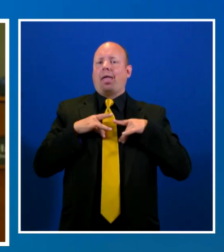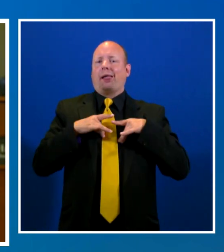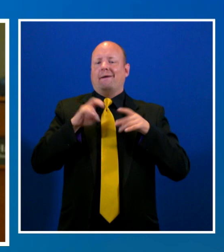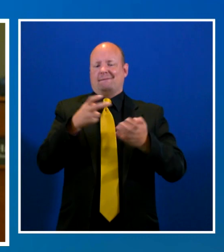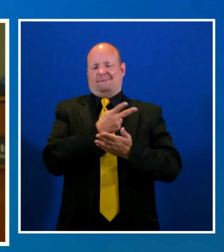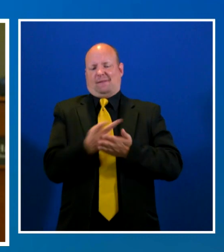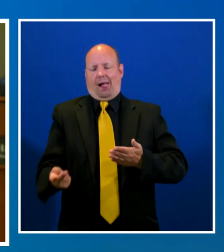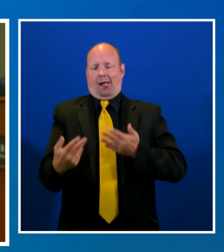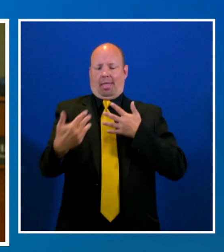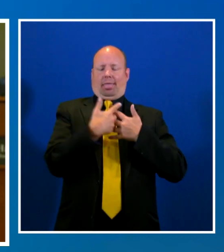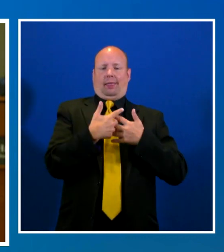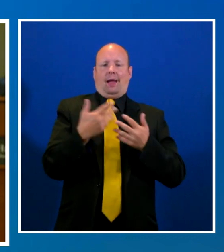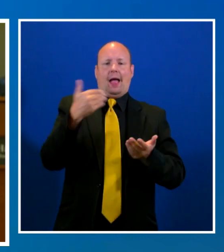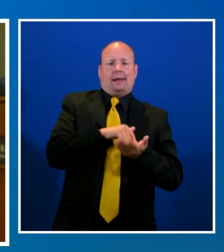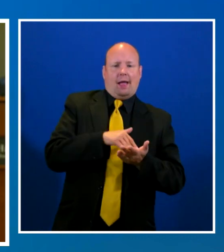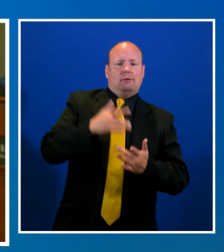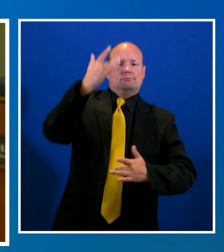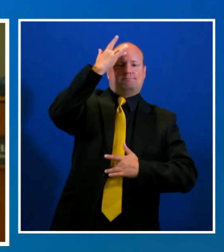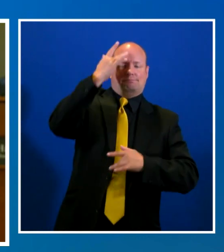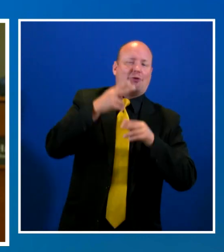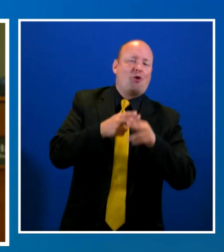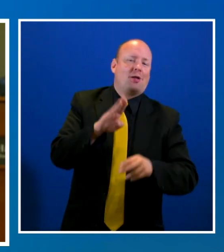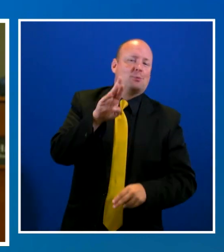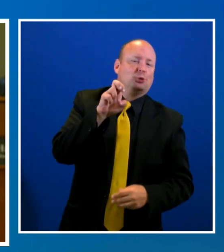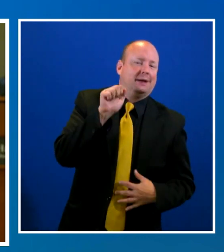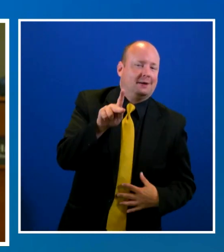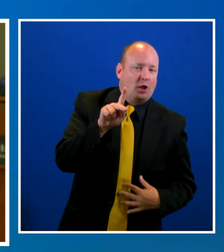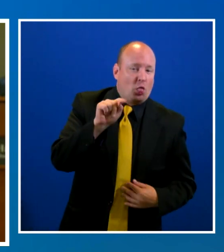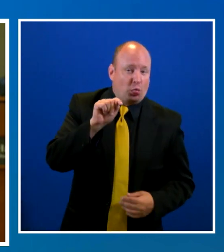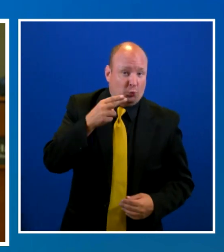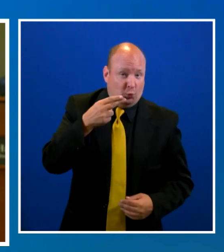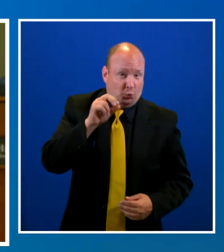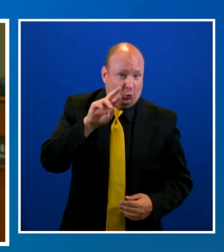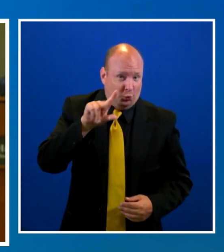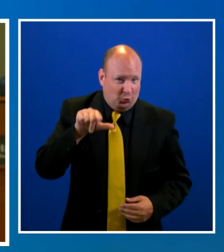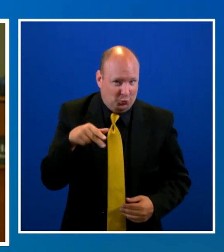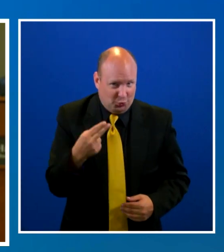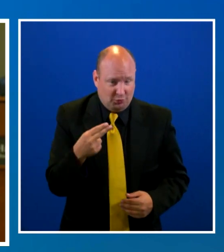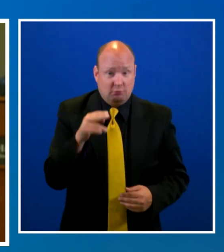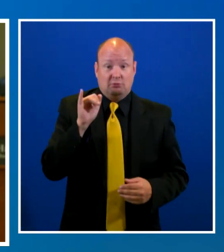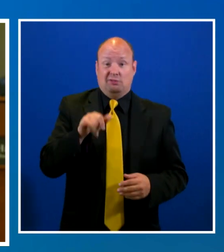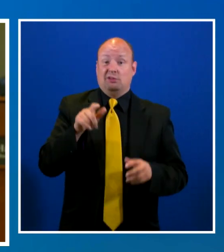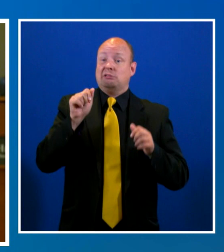lethal, rise in cases locally is largely occurring among those